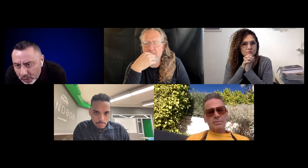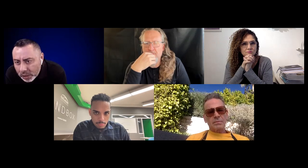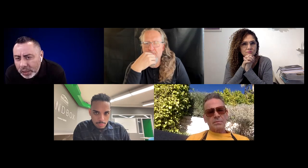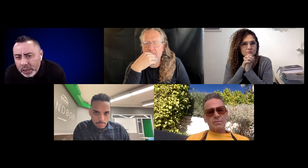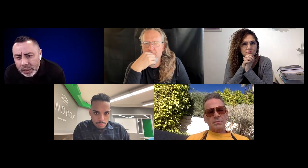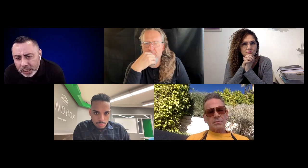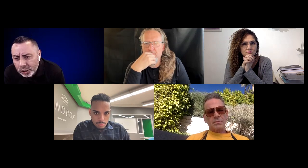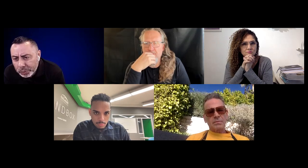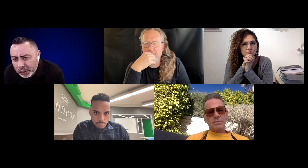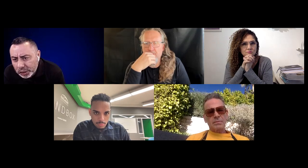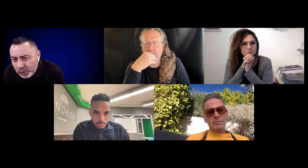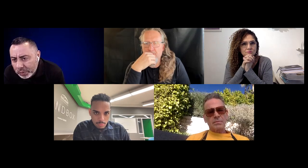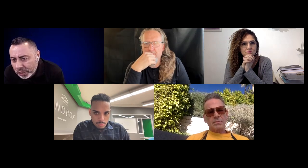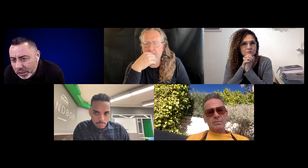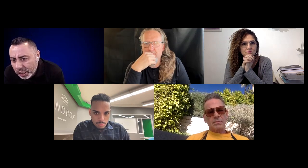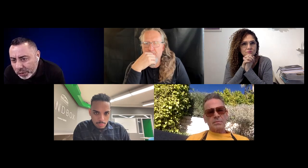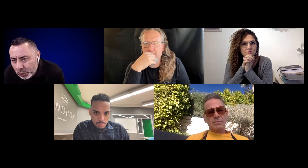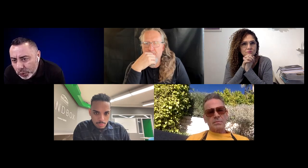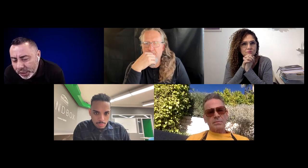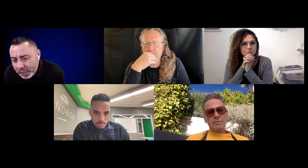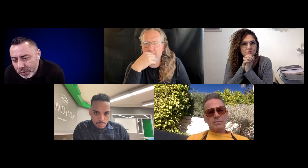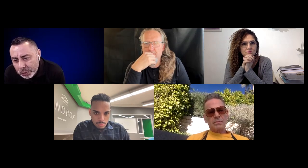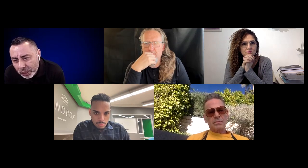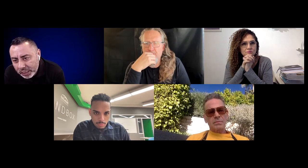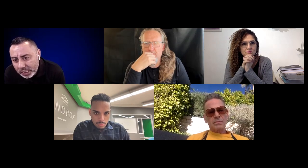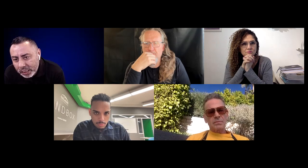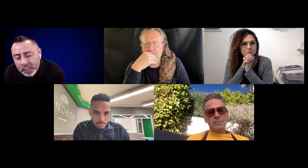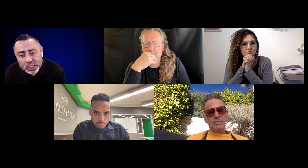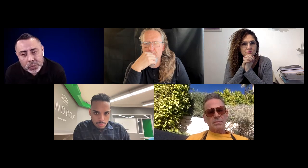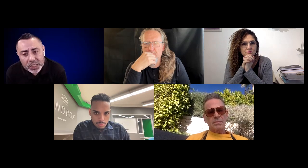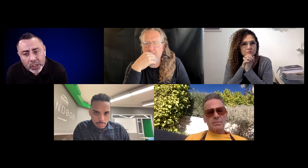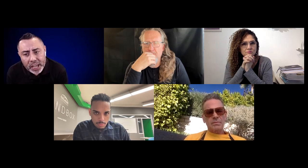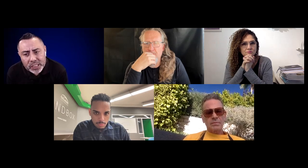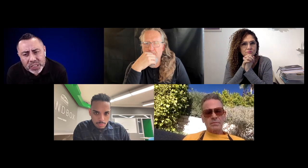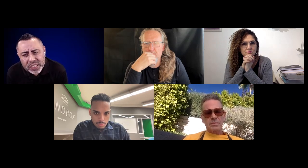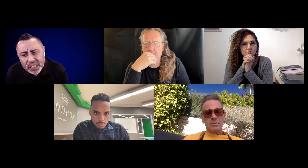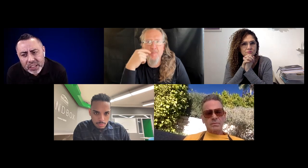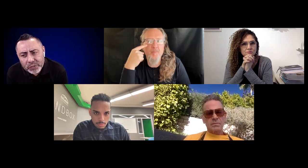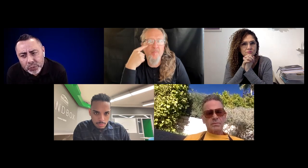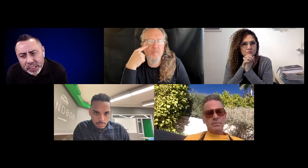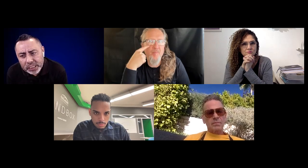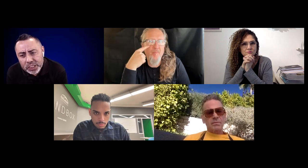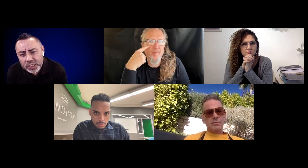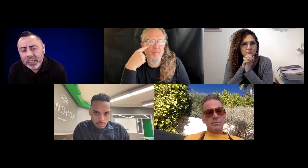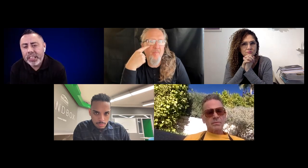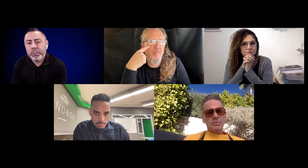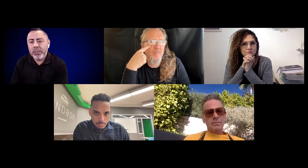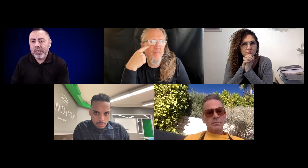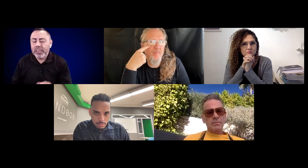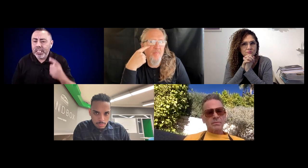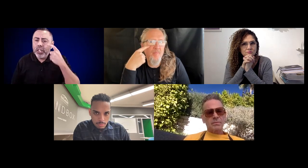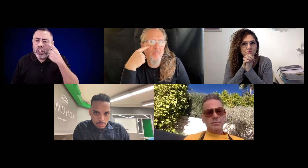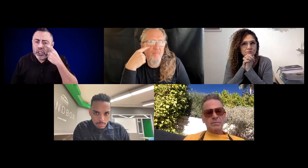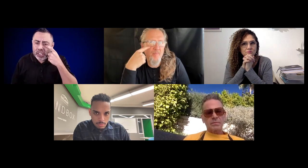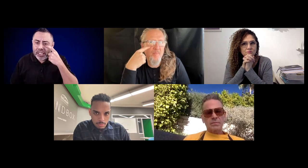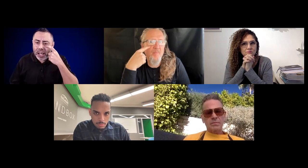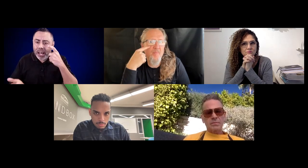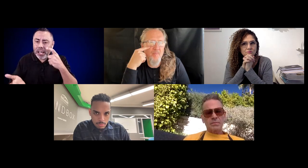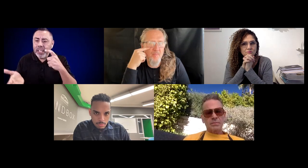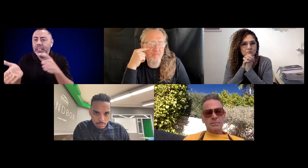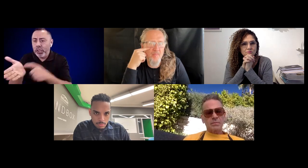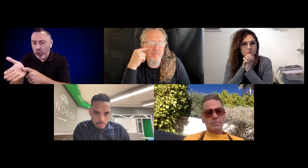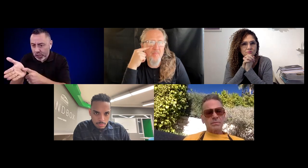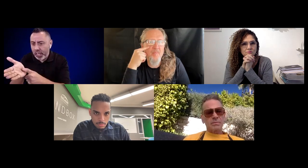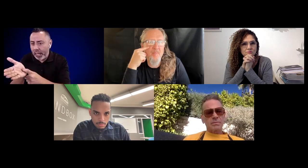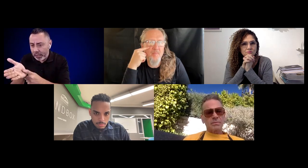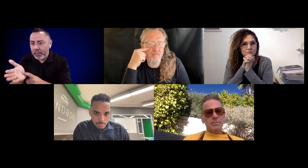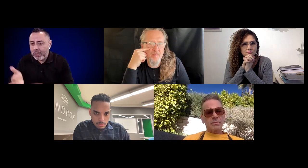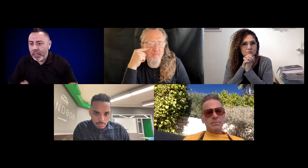And the interpreter is describing the gentleman who is responding. The speaker asked, "What is the sign for recognition", and the person says, hook on the eye, and then hook to the hand.